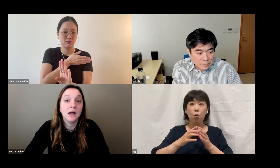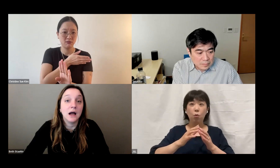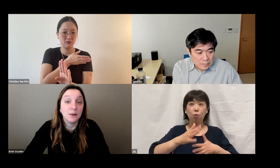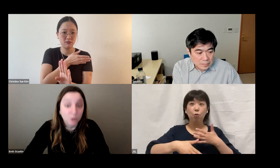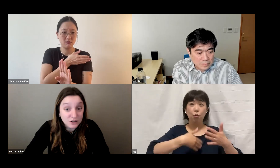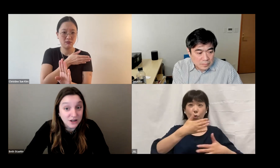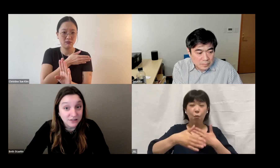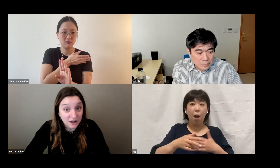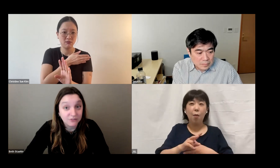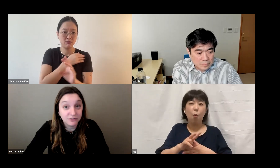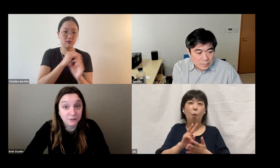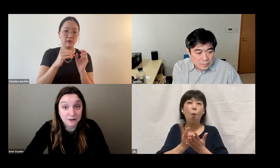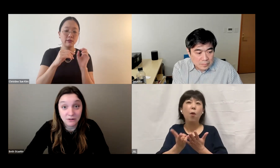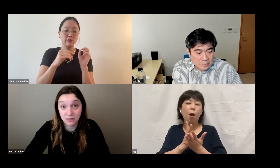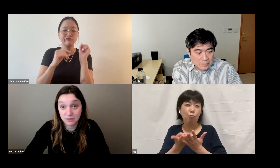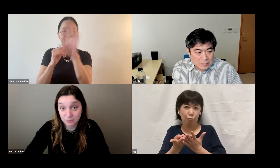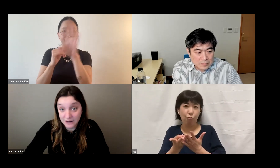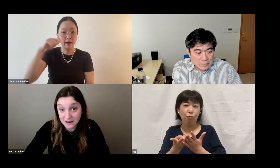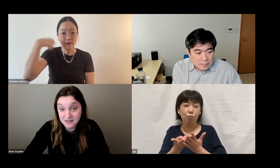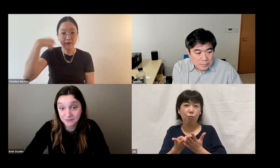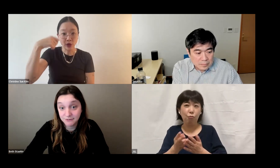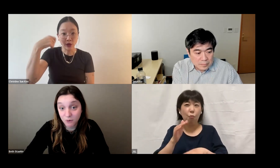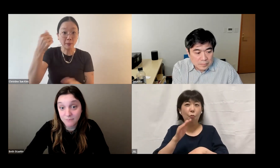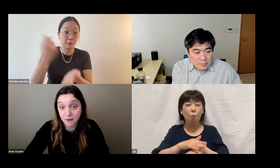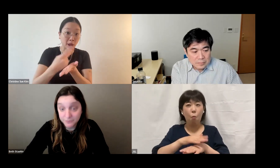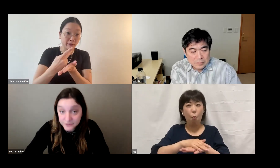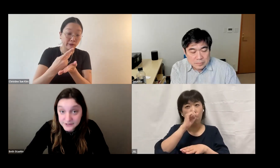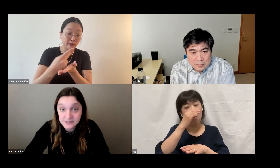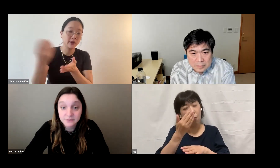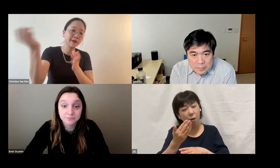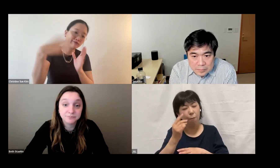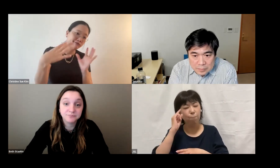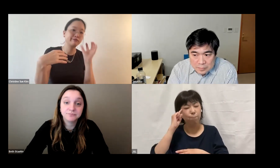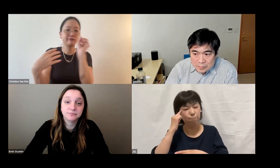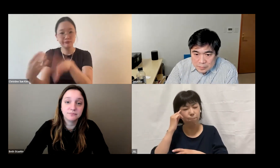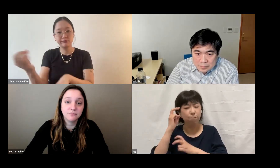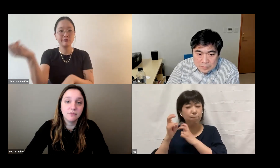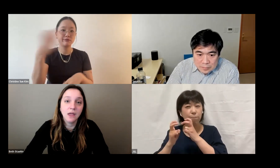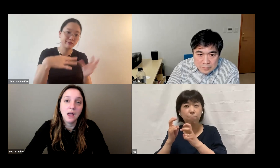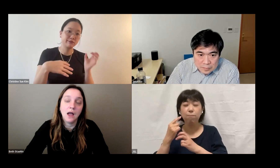I worked on that for about 3 to 4 months